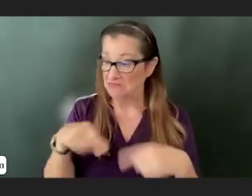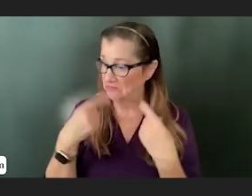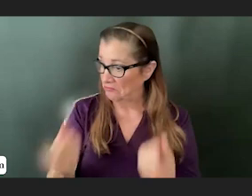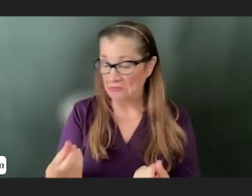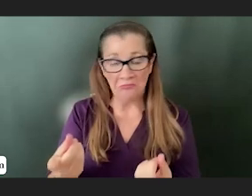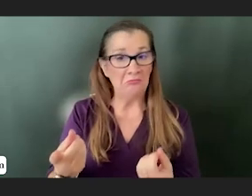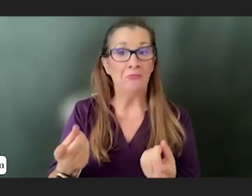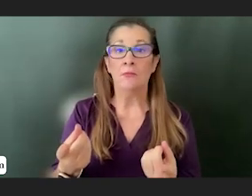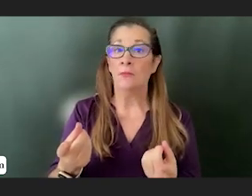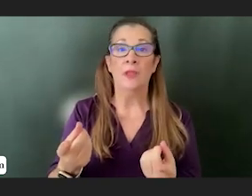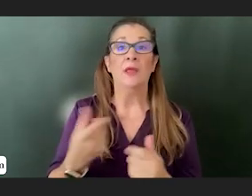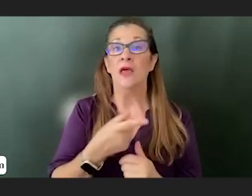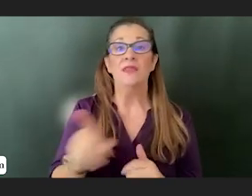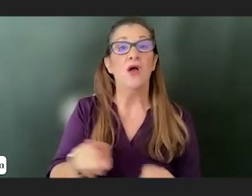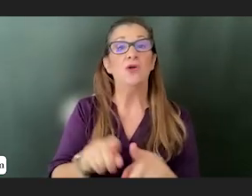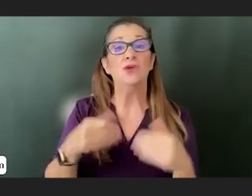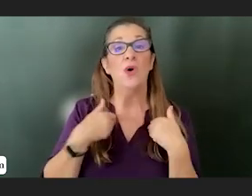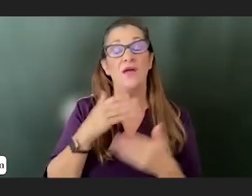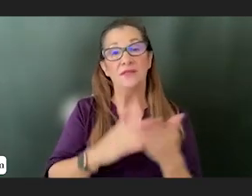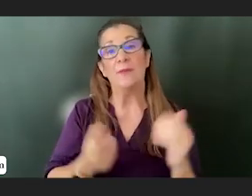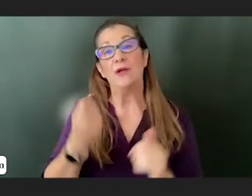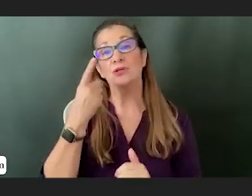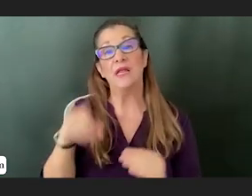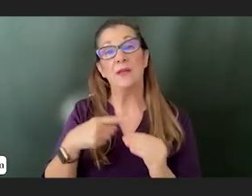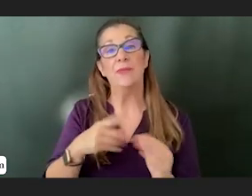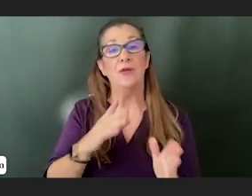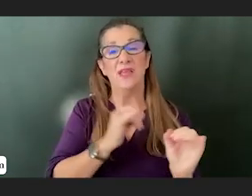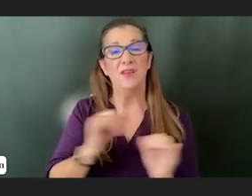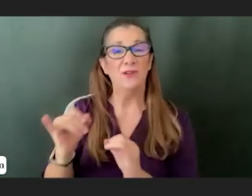Um, they also have some understanding of the individual's preferences.